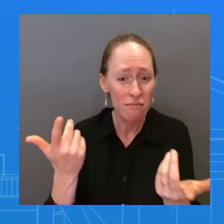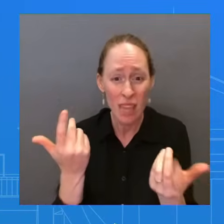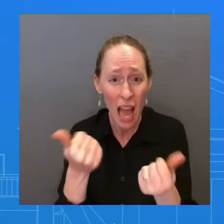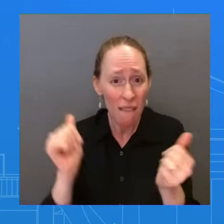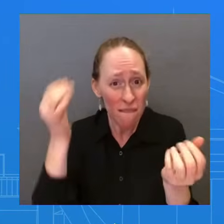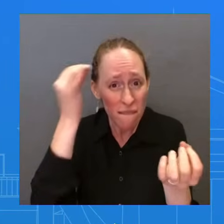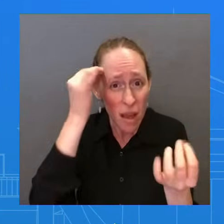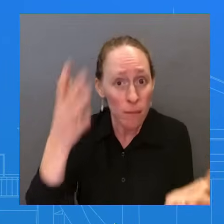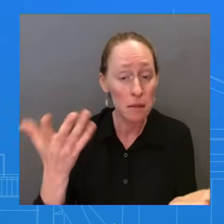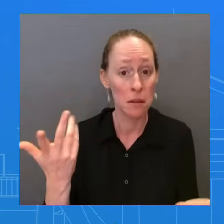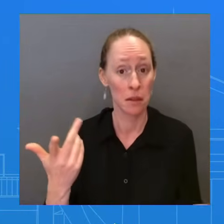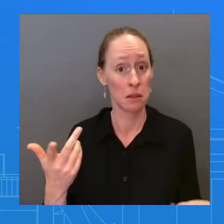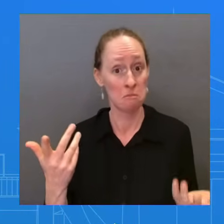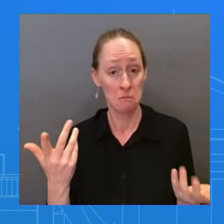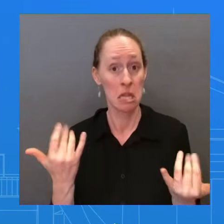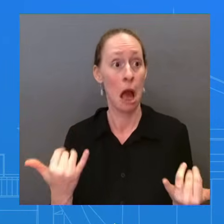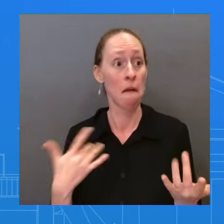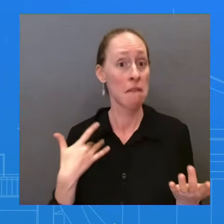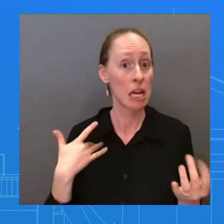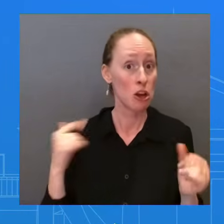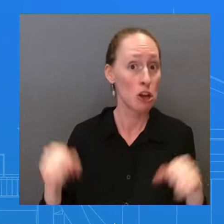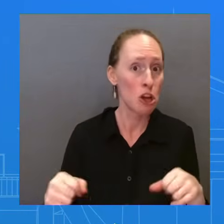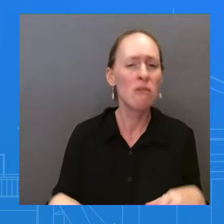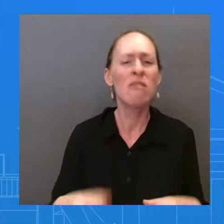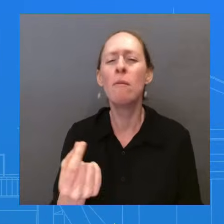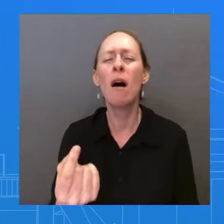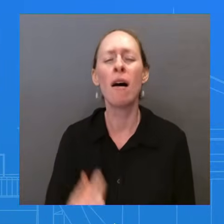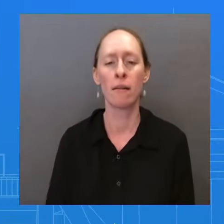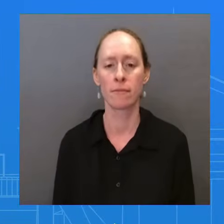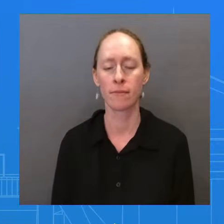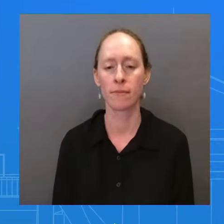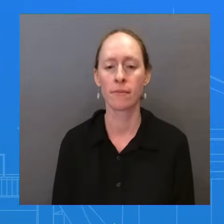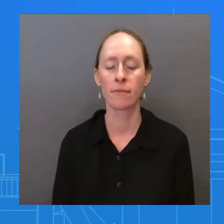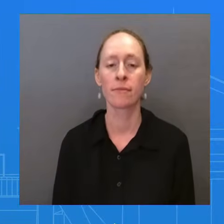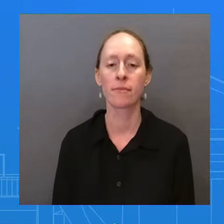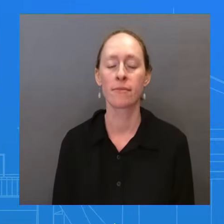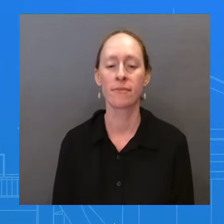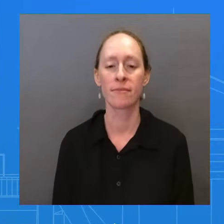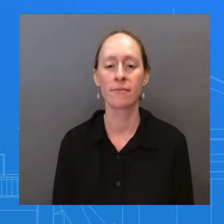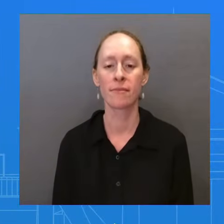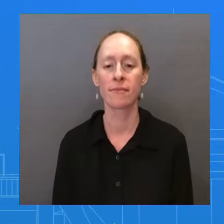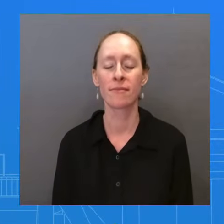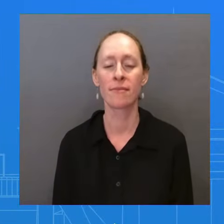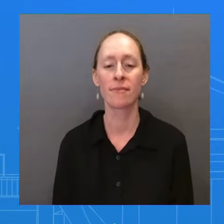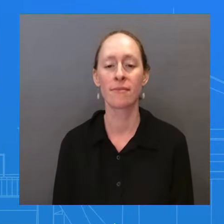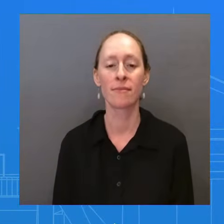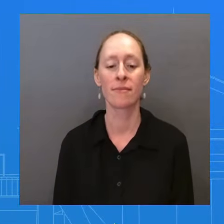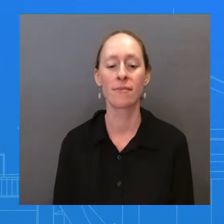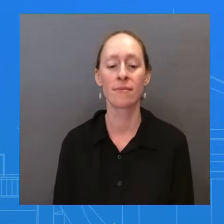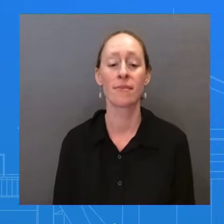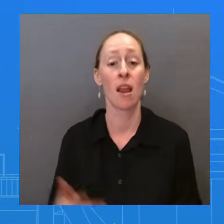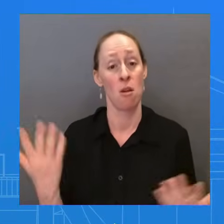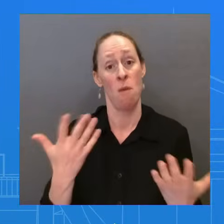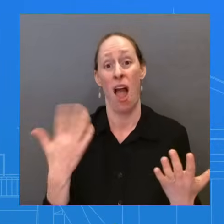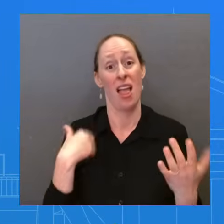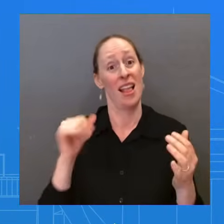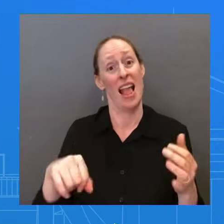Mr. Kirby: All I can tell you, Michael, is that we're working on all these cases very, very hard. I know that's an unsatisfying answer to you,